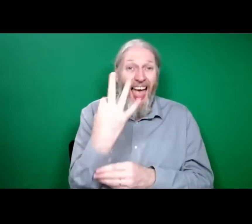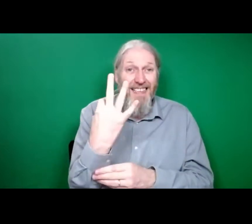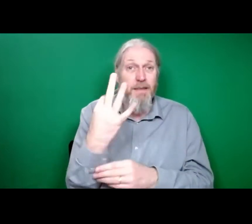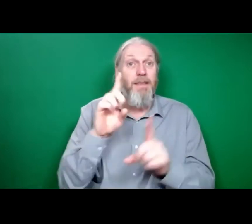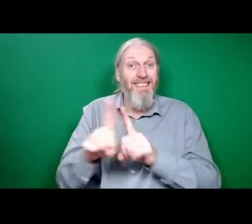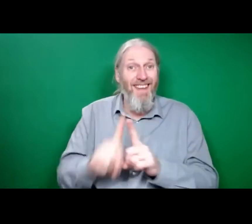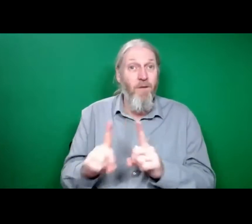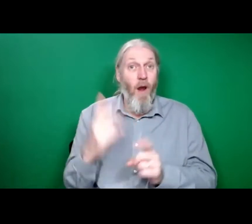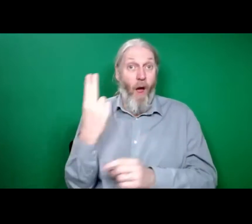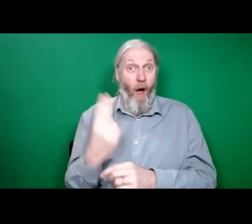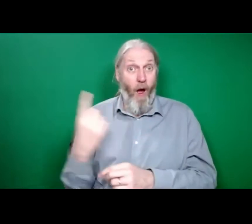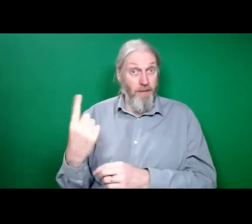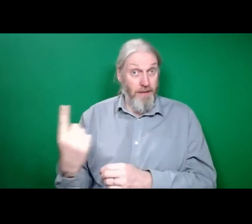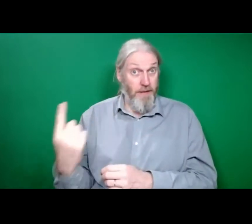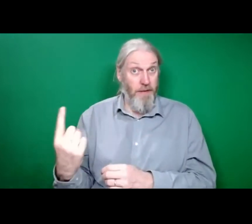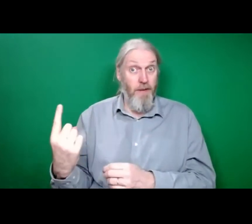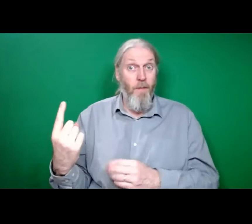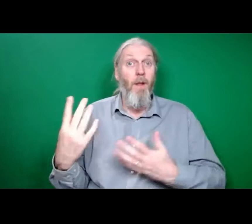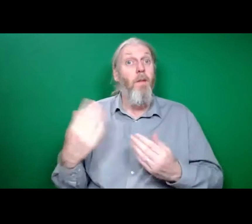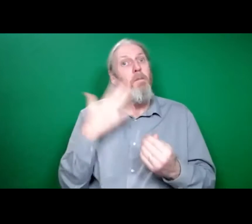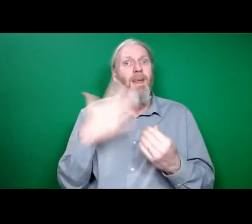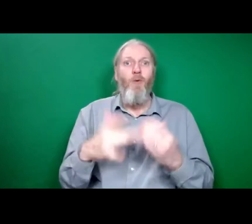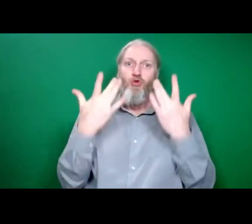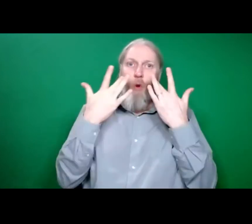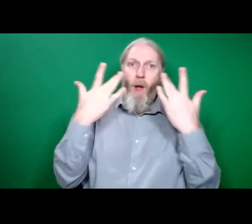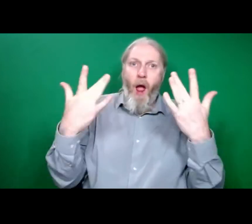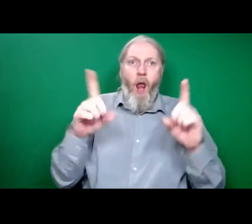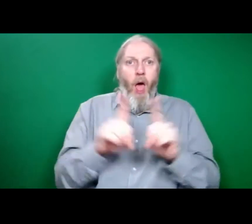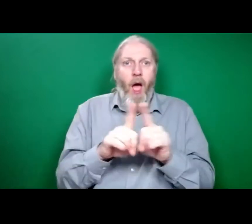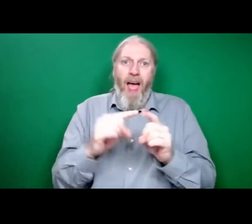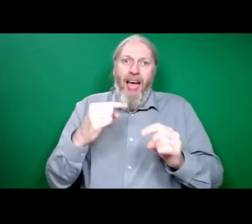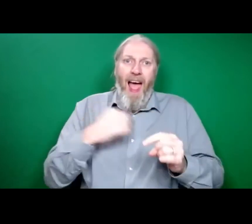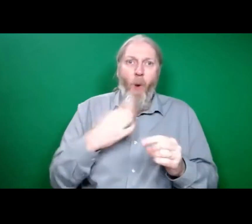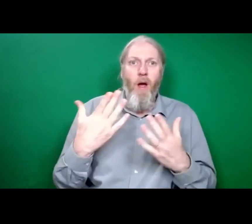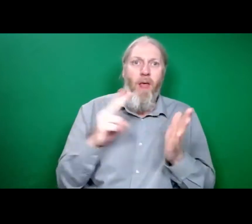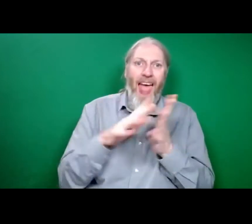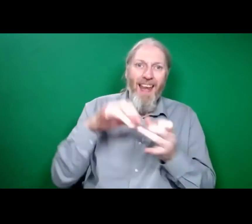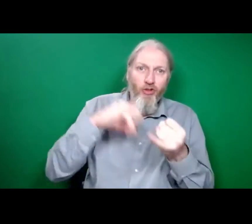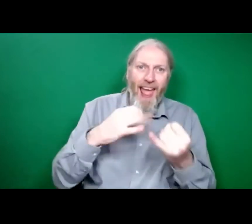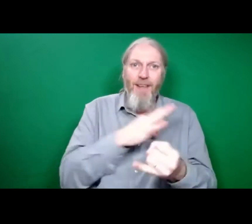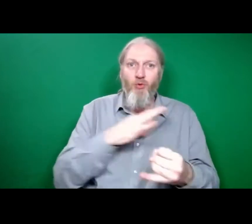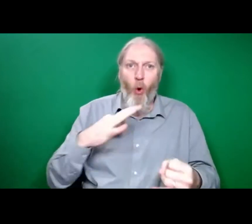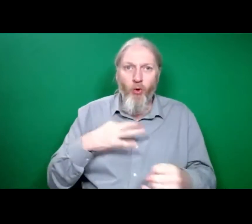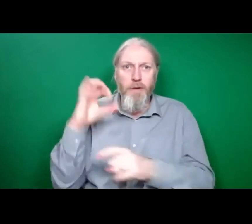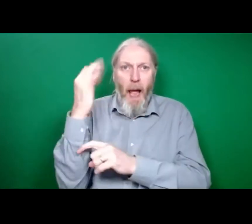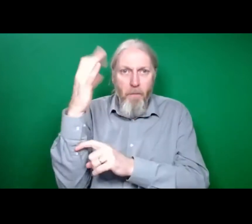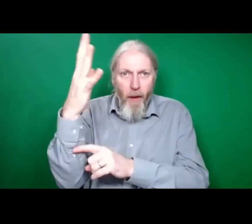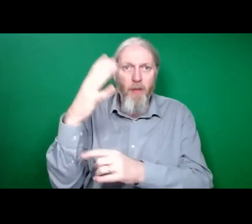sponsored and work with graphon stone on that particular mural. So, the whole mural in itself was chosen by local people.